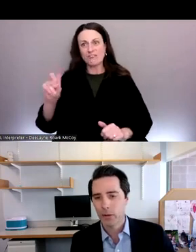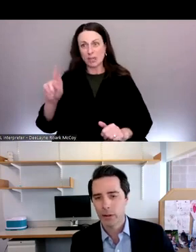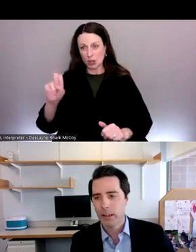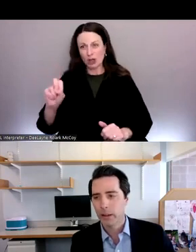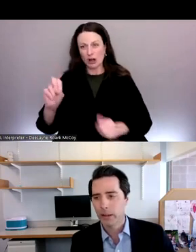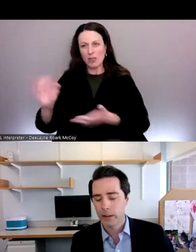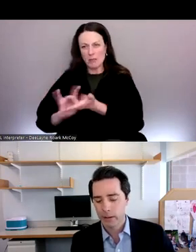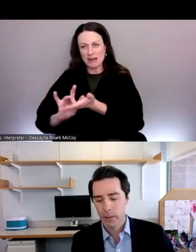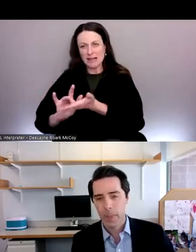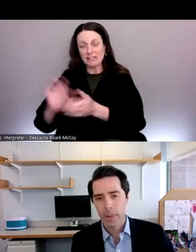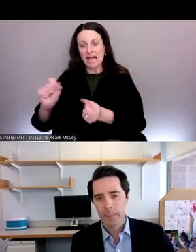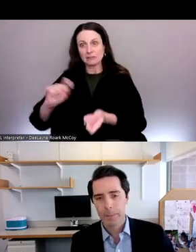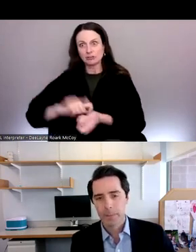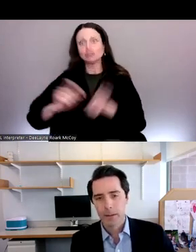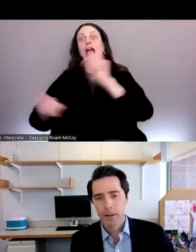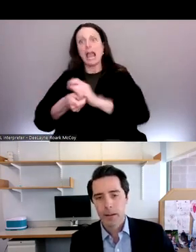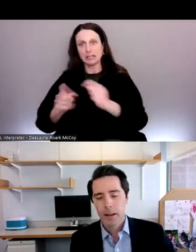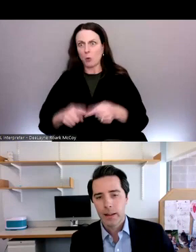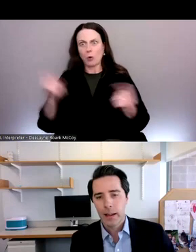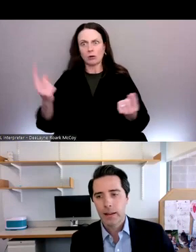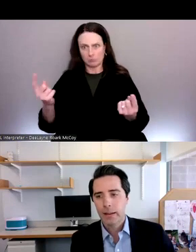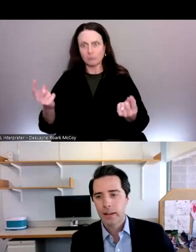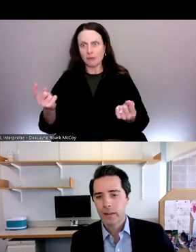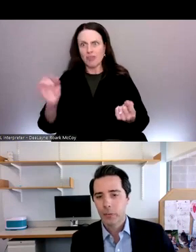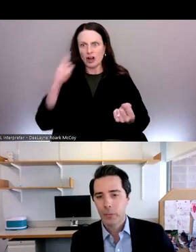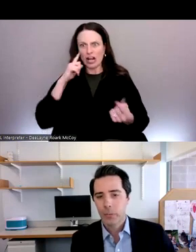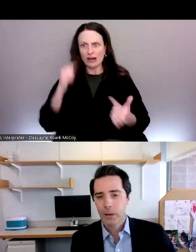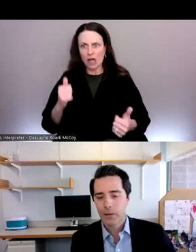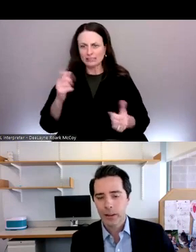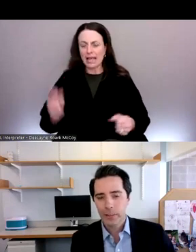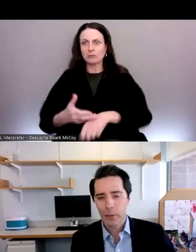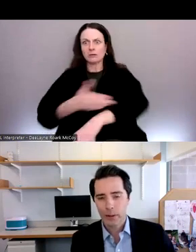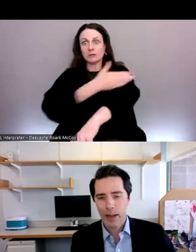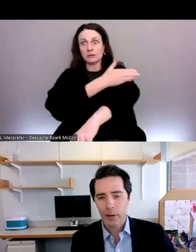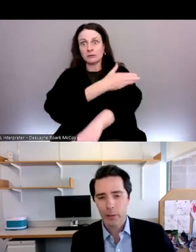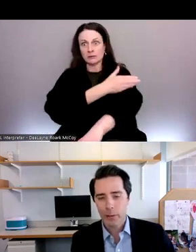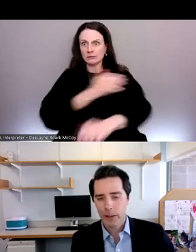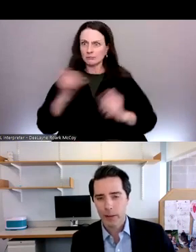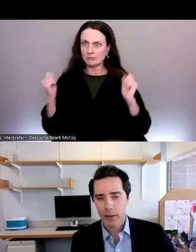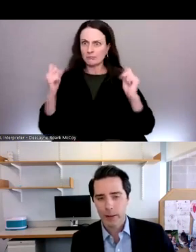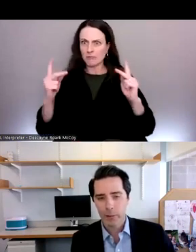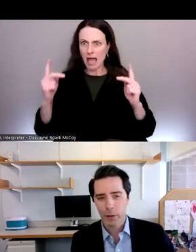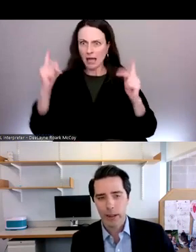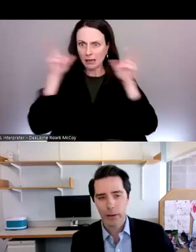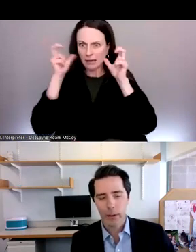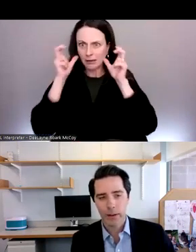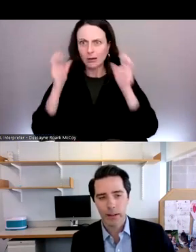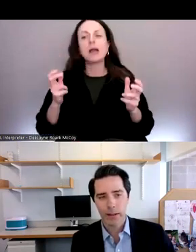reverse the hearing loss and then it's very important now and we'll be